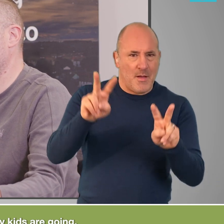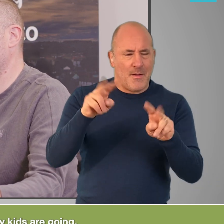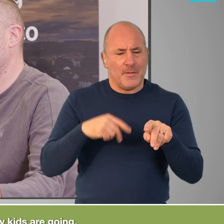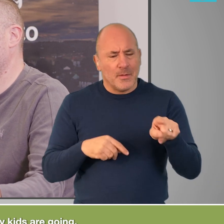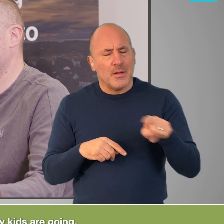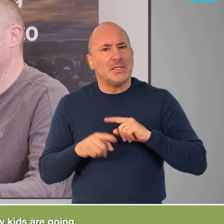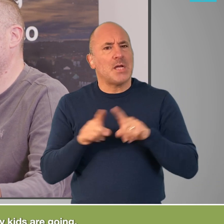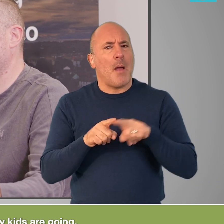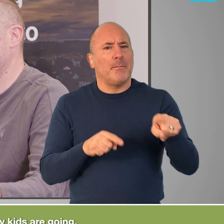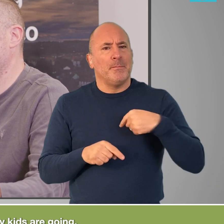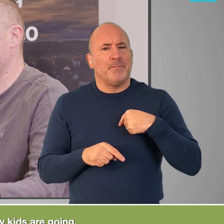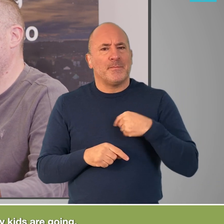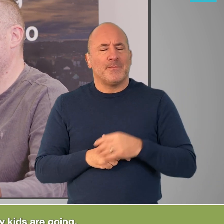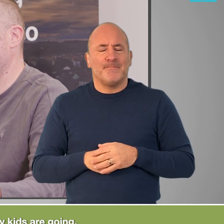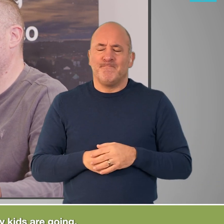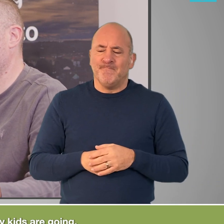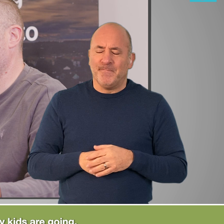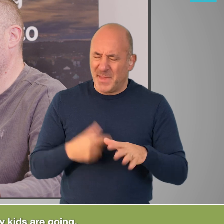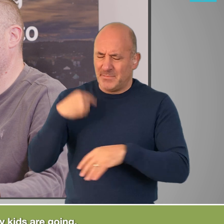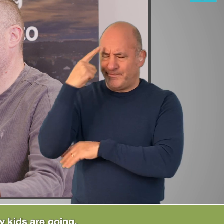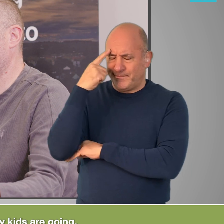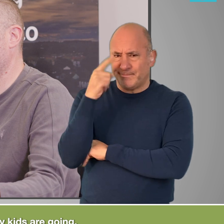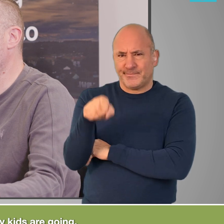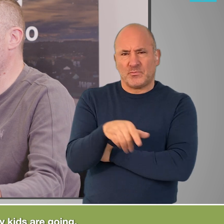And you just think the way kids are going,